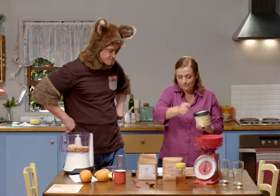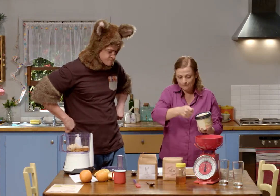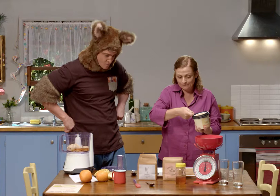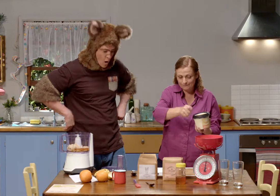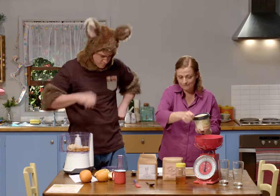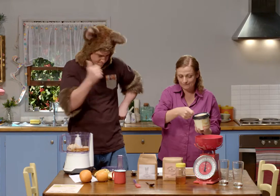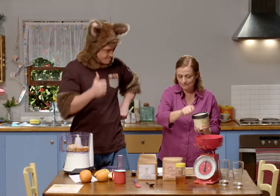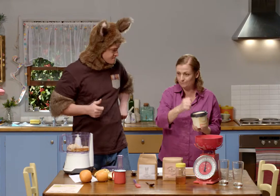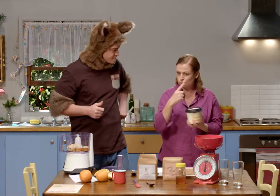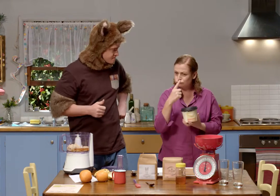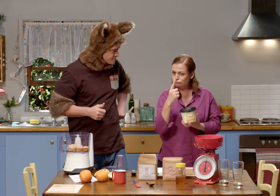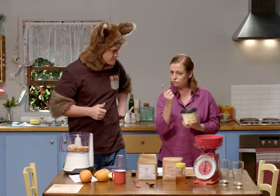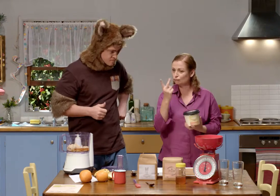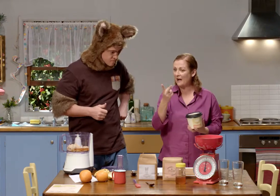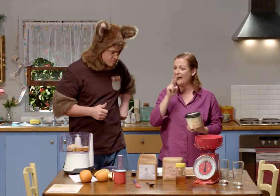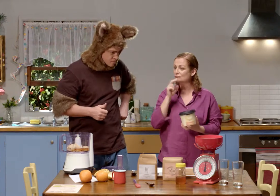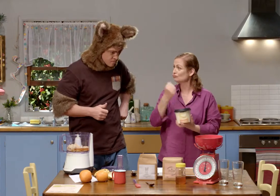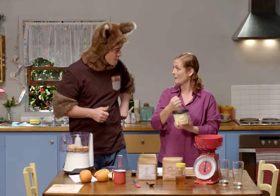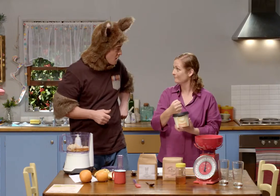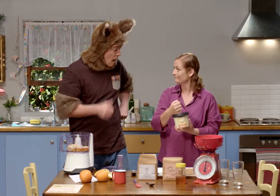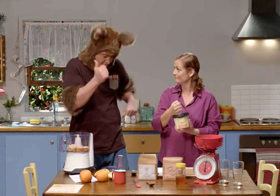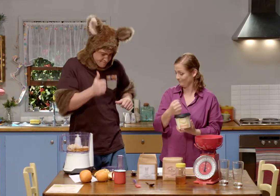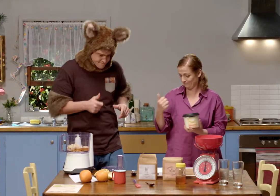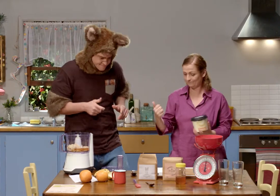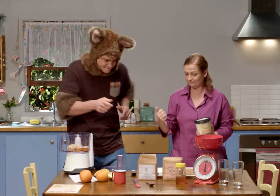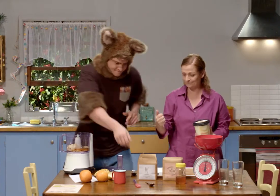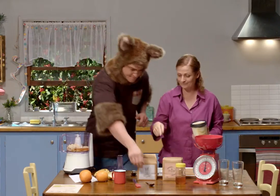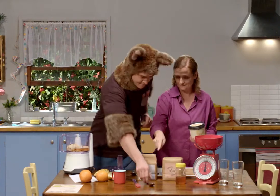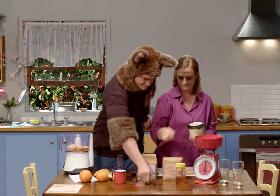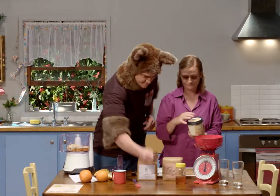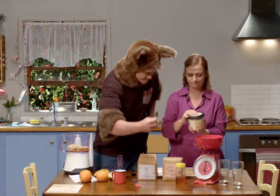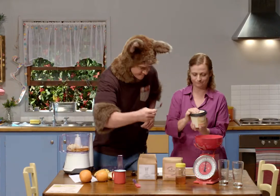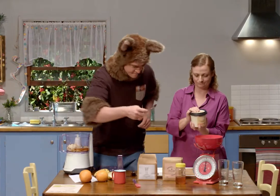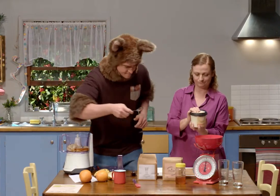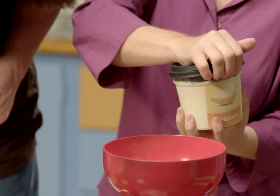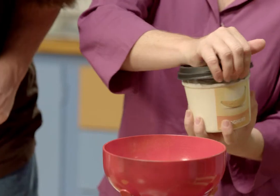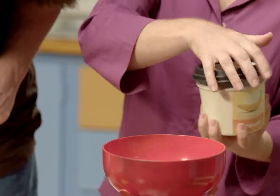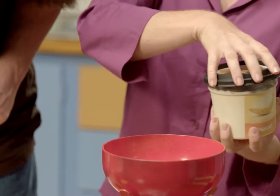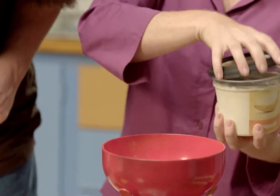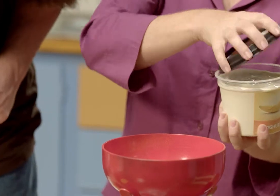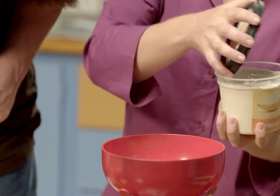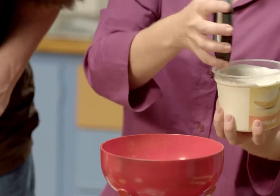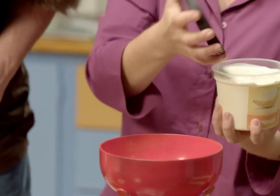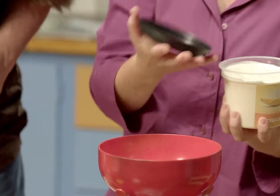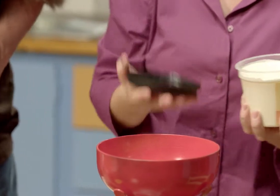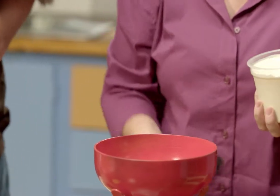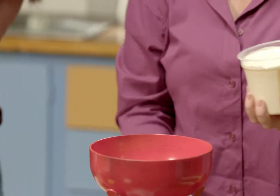can you please spoon it into the scales, and watch the dial to see when it gets to 200 grams? Okay.